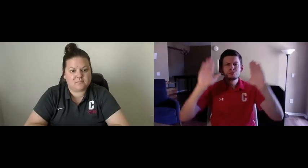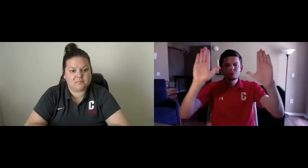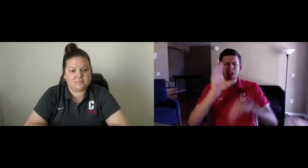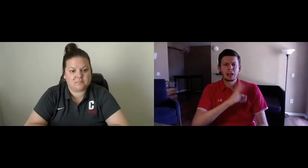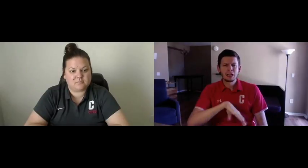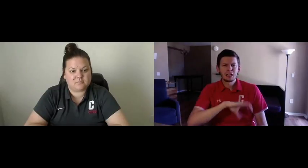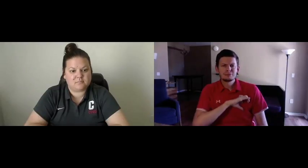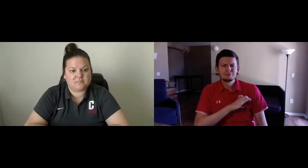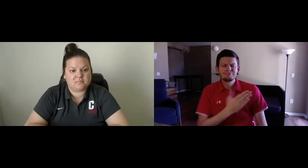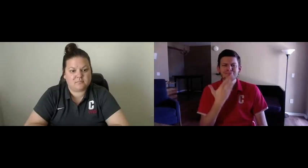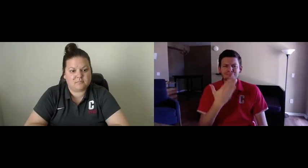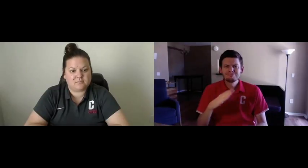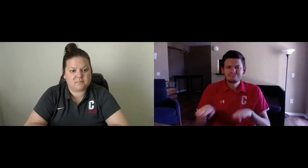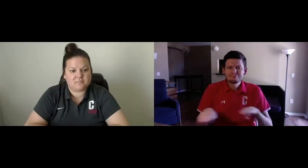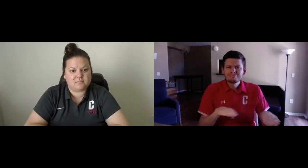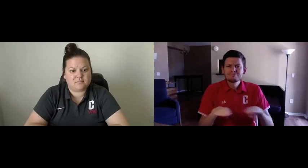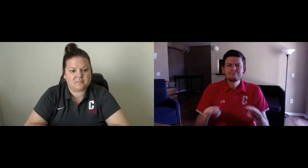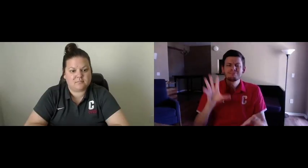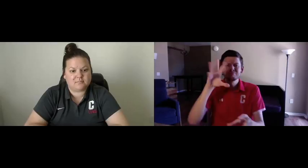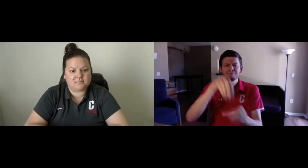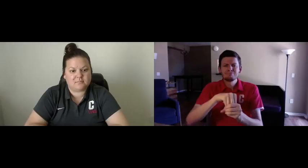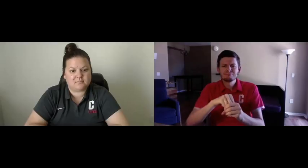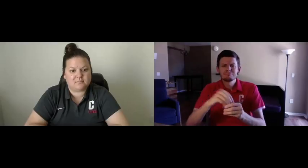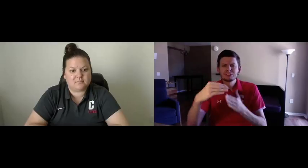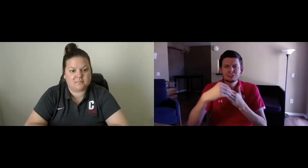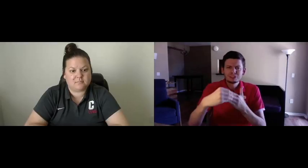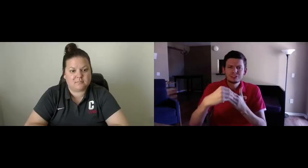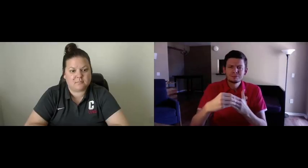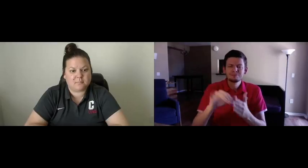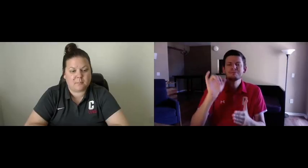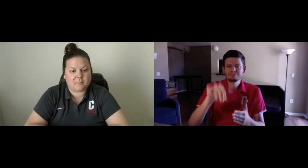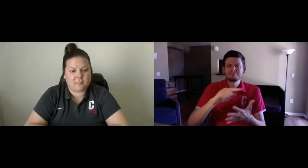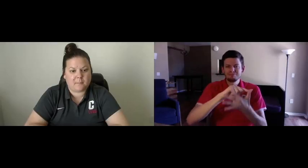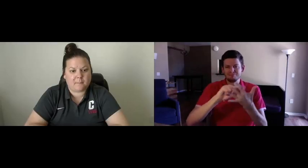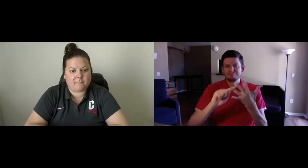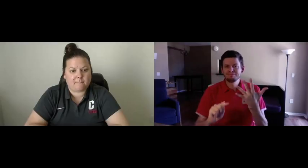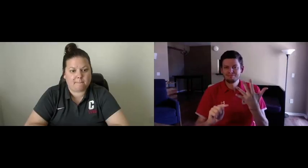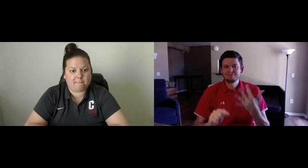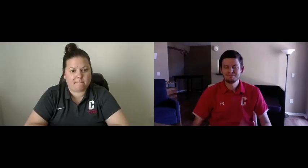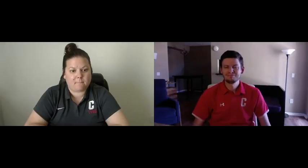high school career. They must demonstrate good leadership, citizenship, etc.